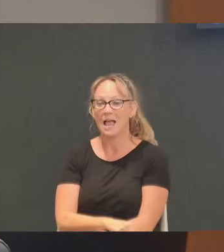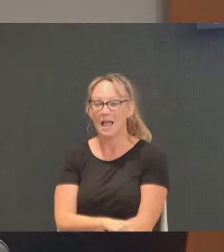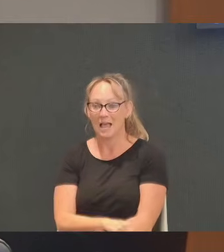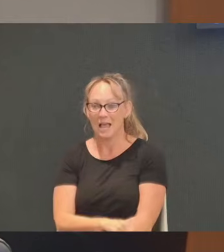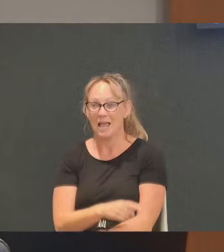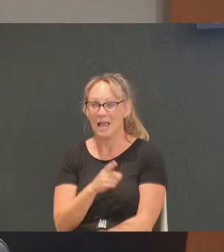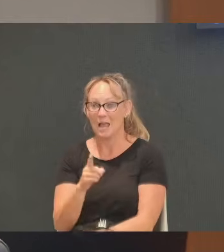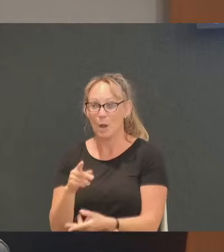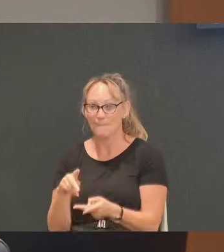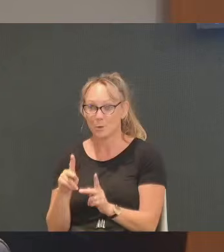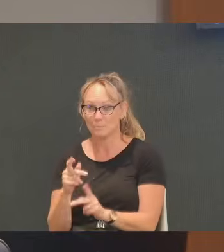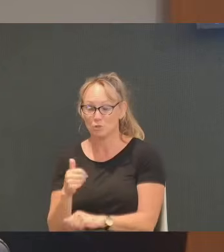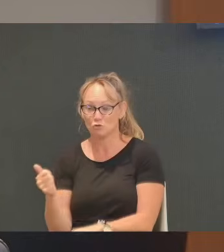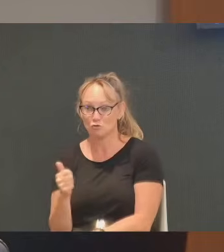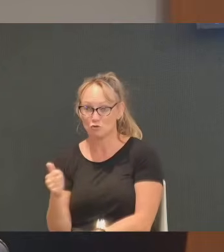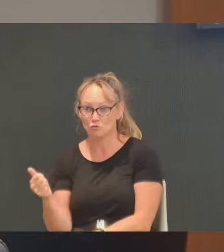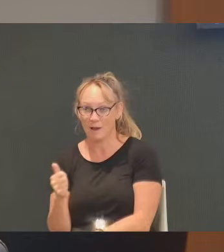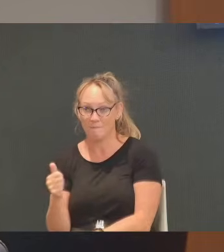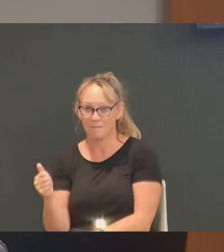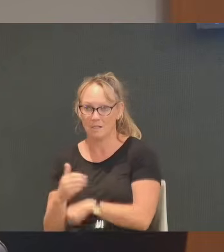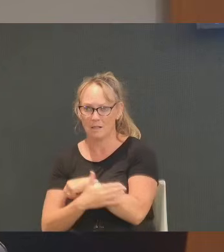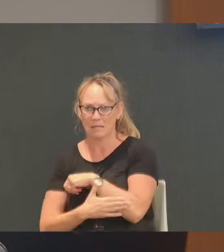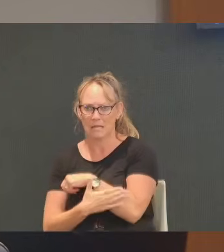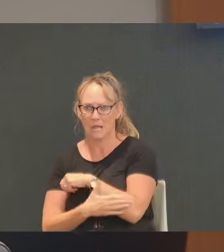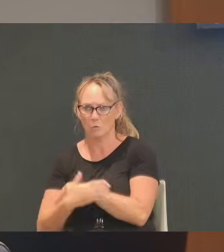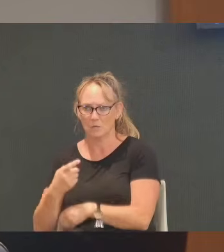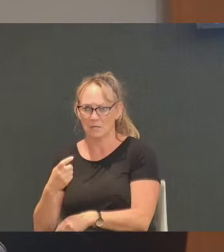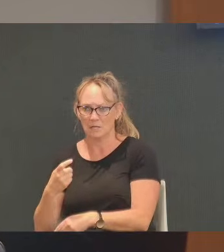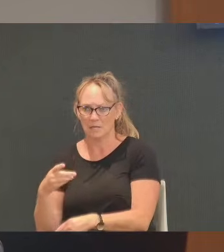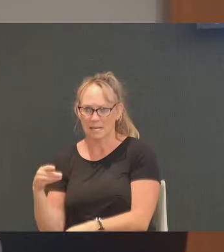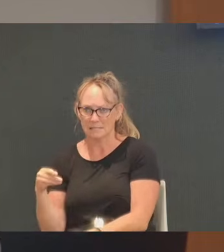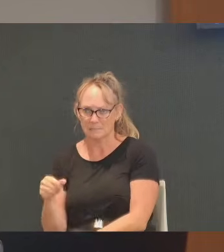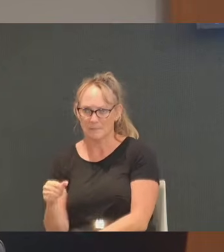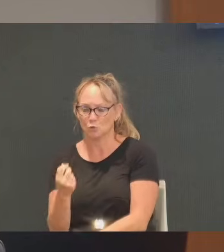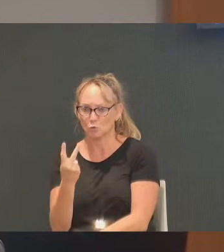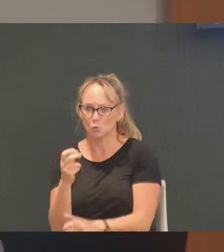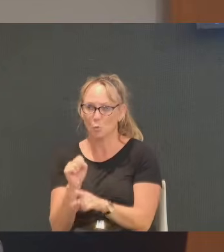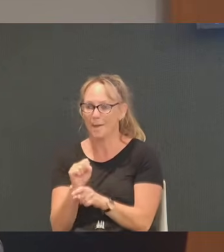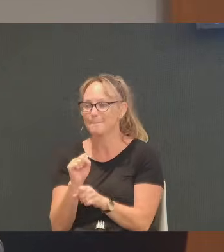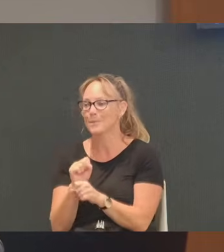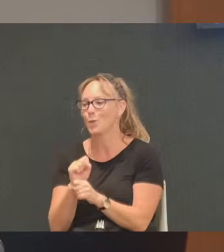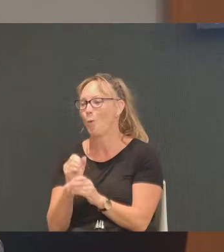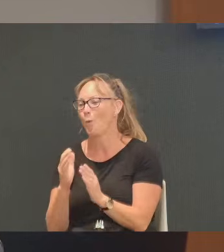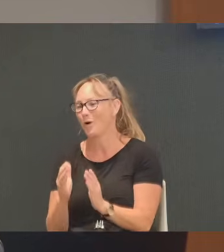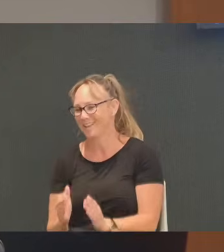the county's expense. these are two employees of the Coroner's office. One to Pocono Manor,